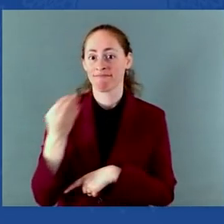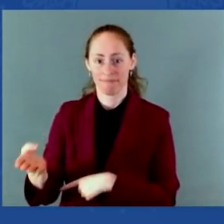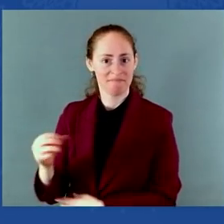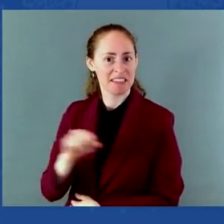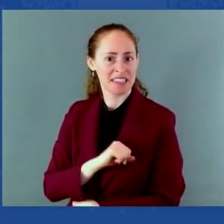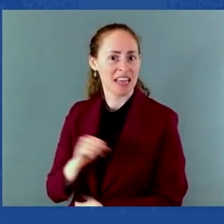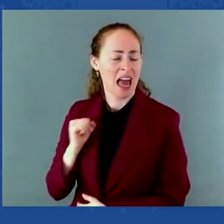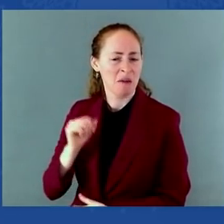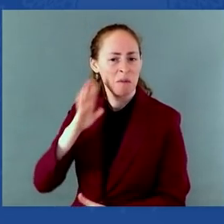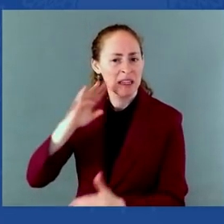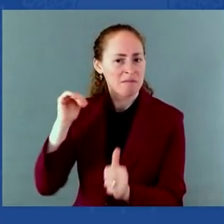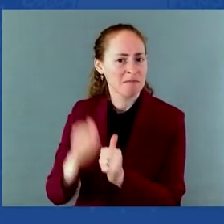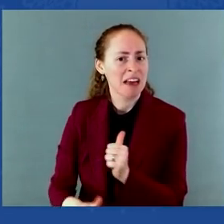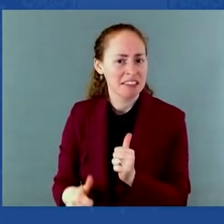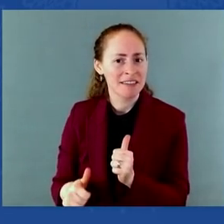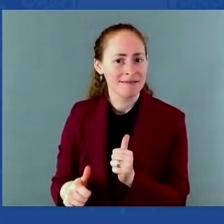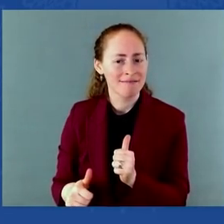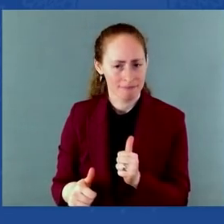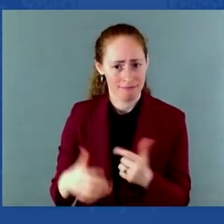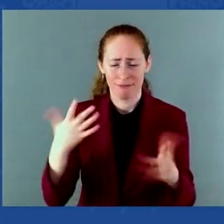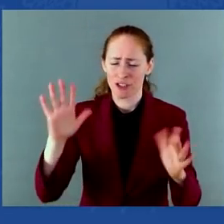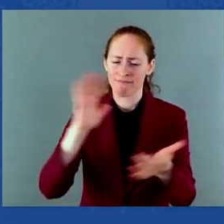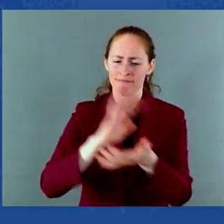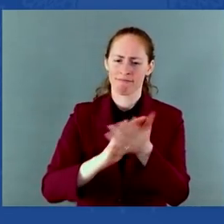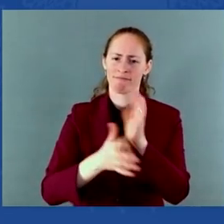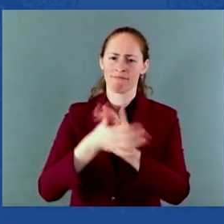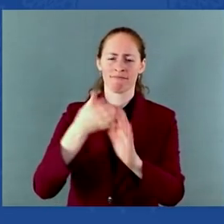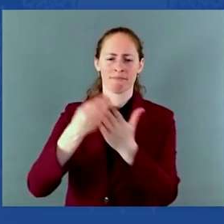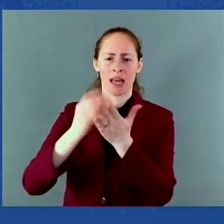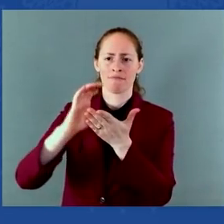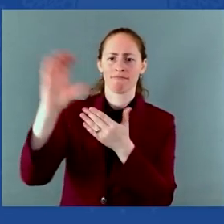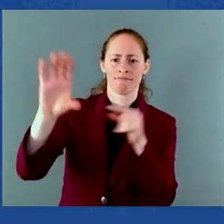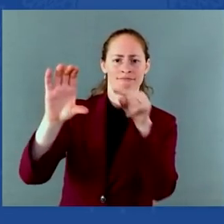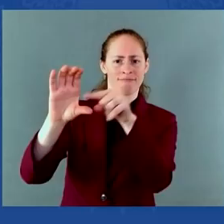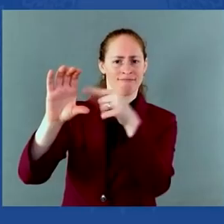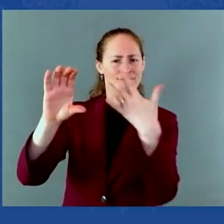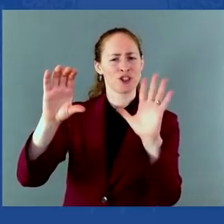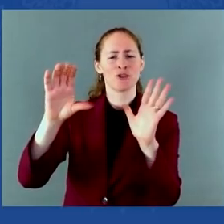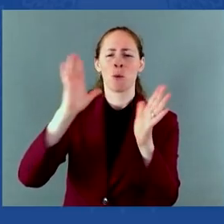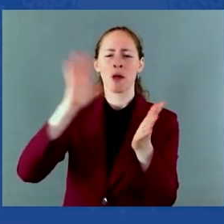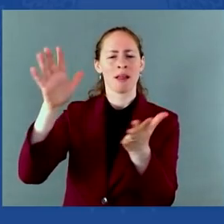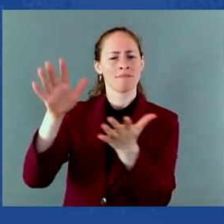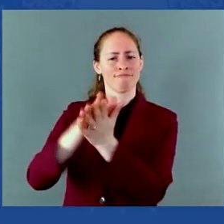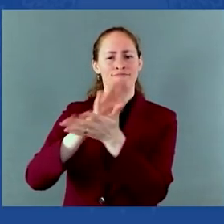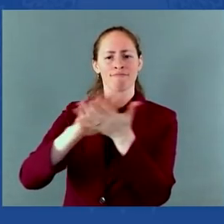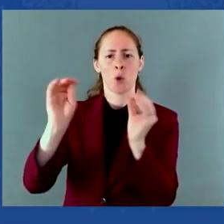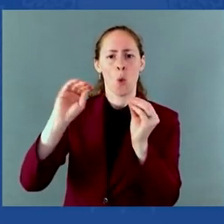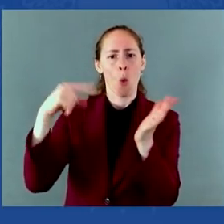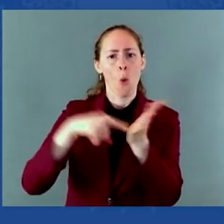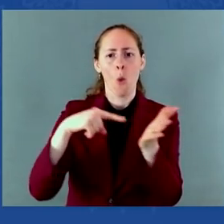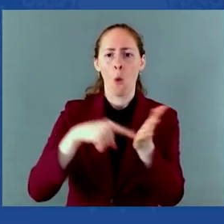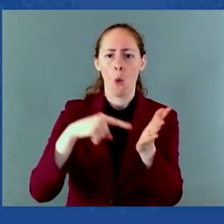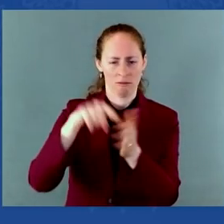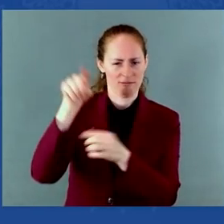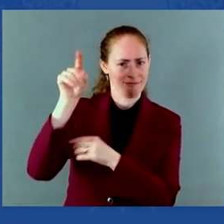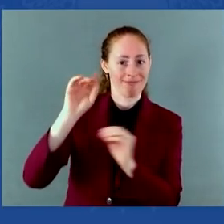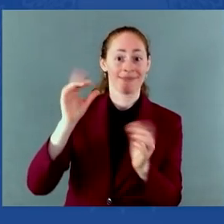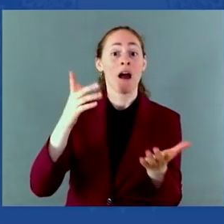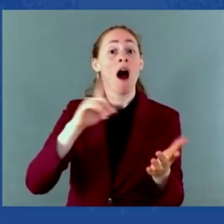It'll reduce the deficit over the long term, as I said. And again, no one making less than 400 grand will pay a single penny more in federal taxes.